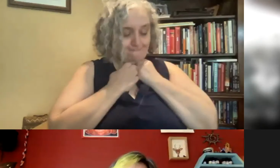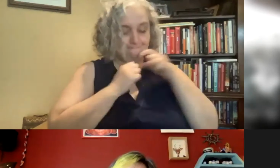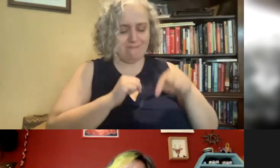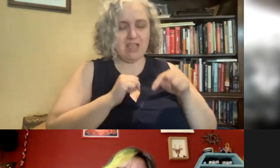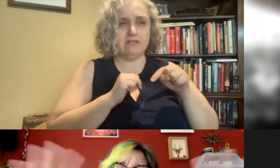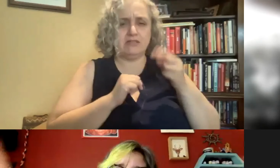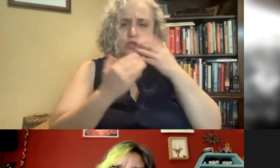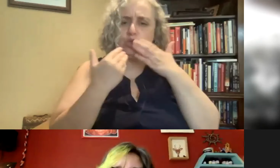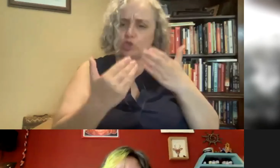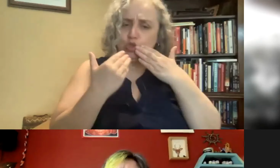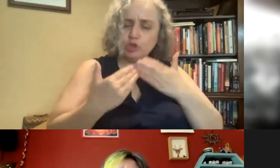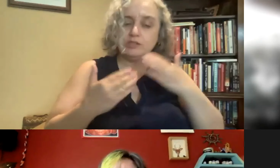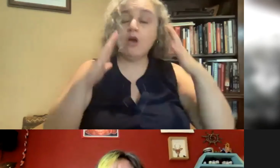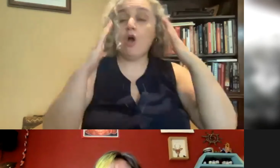Jutta Treviranus: I hope maybe I can help spread that bubble.